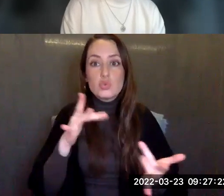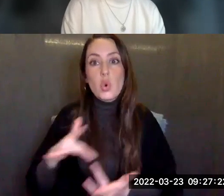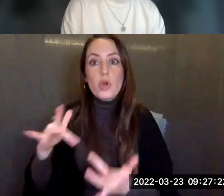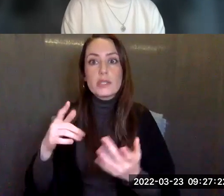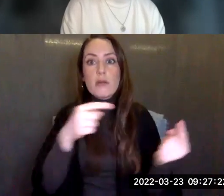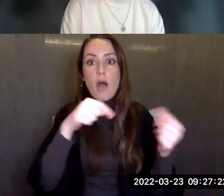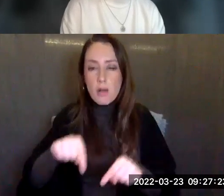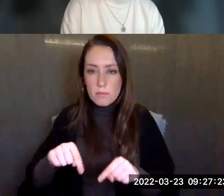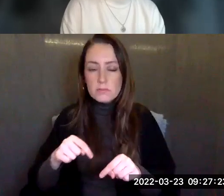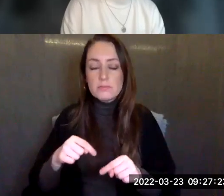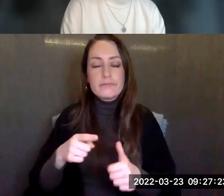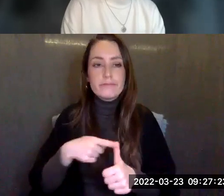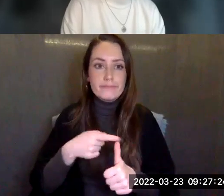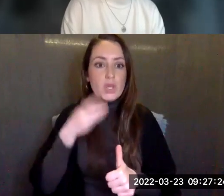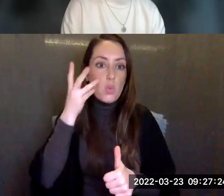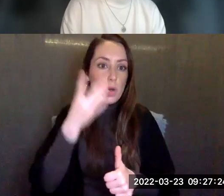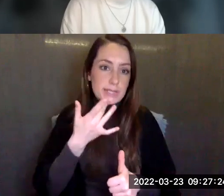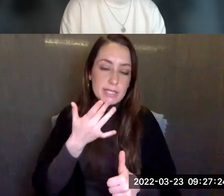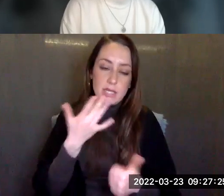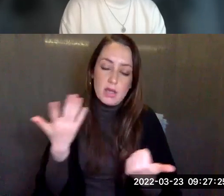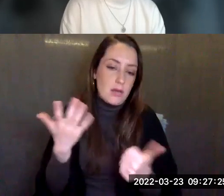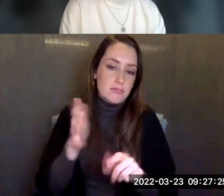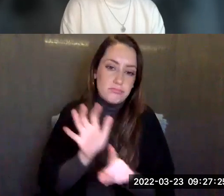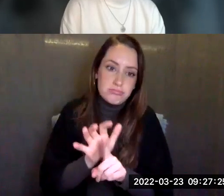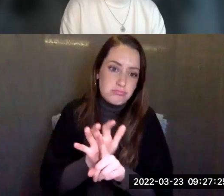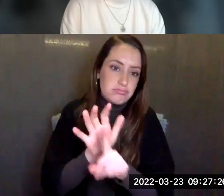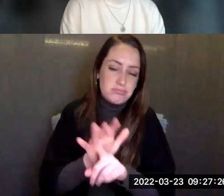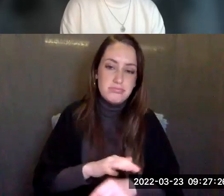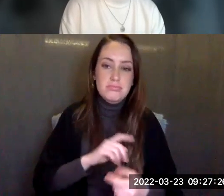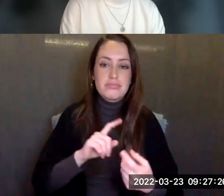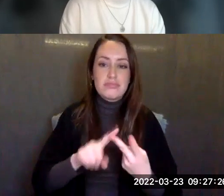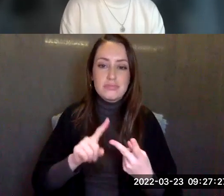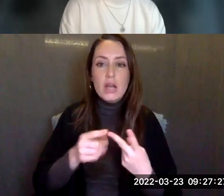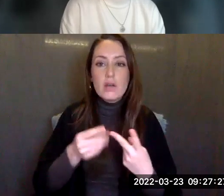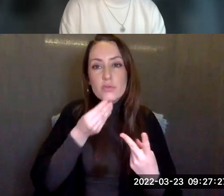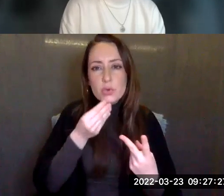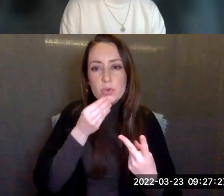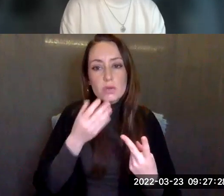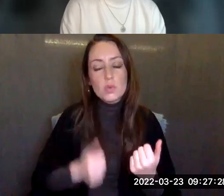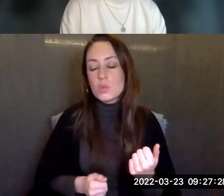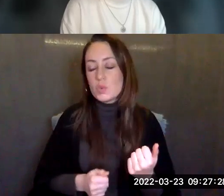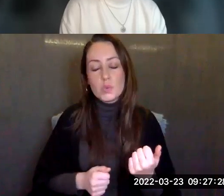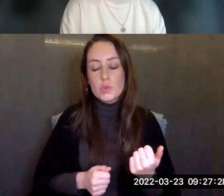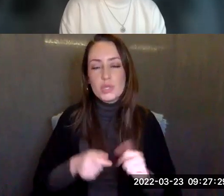That's that's a really big thing for us here, too, and the food I you will never get enough food in Croatia.